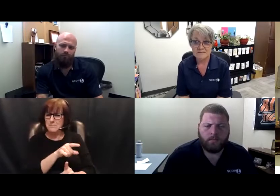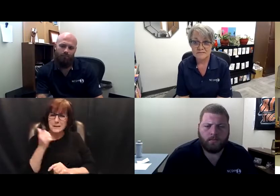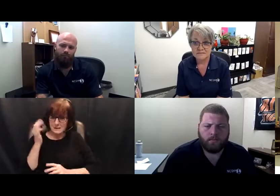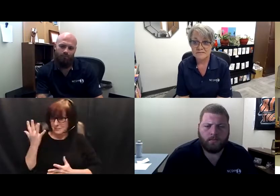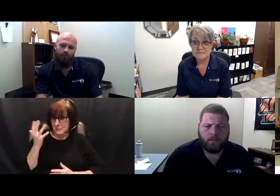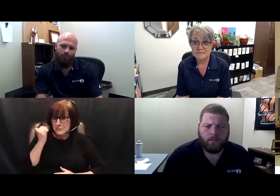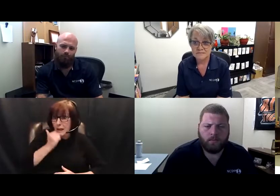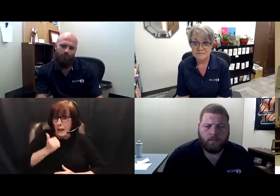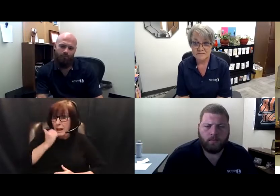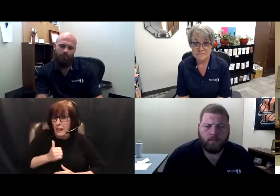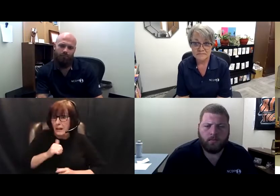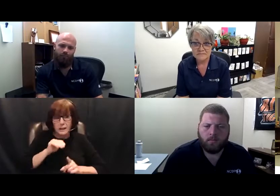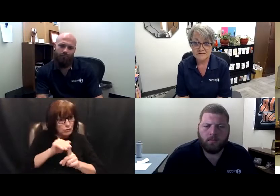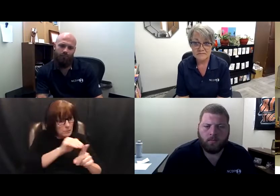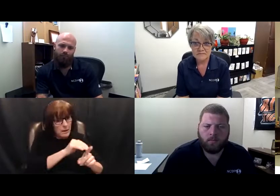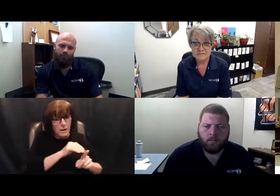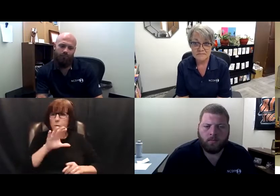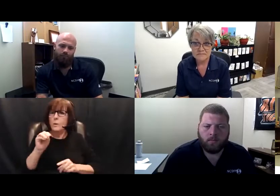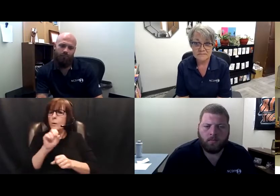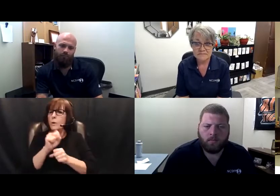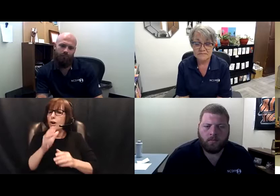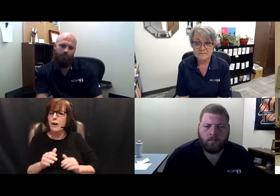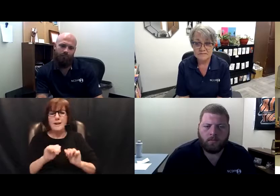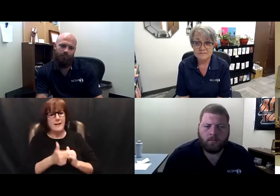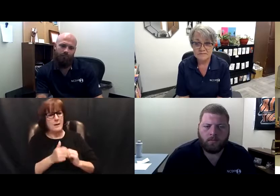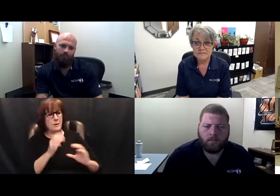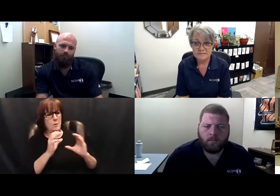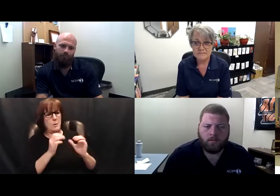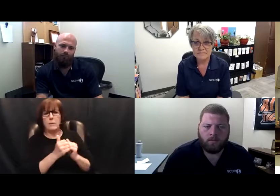Remind your co-workers of how to communicate with you